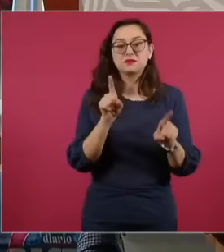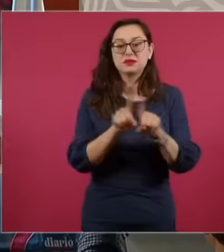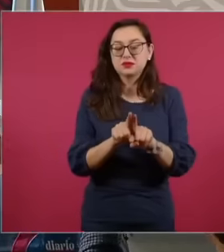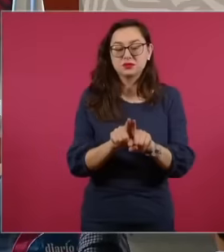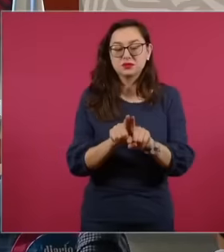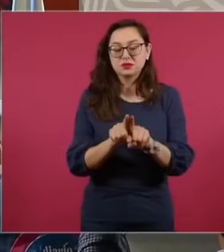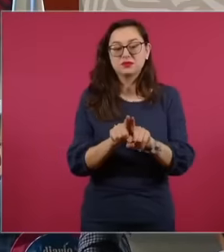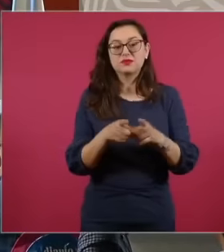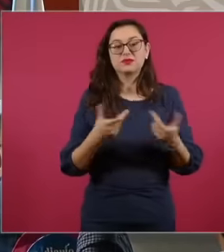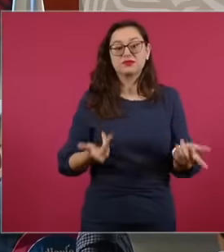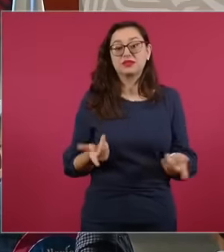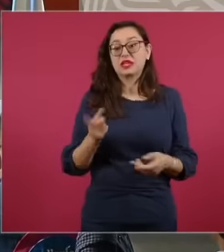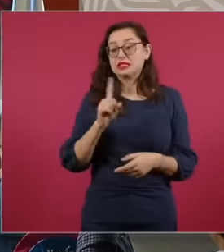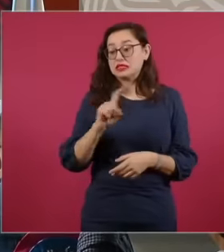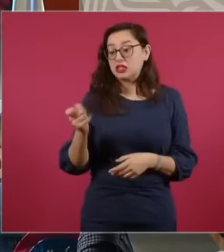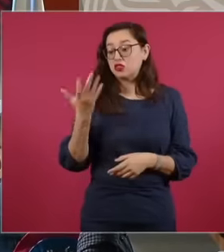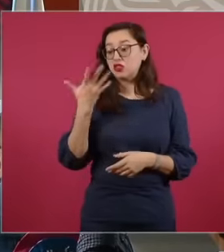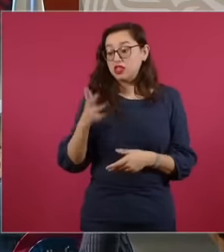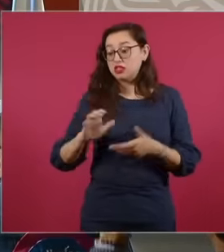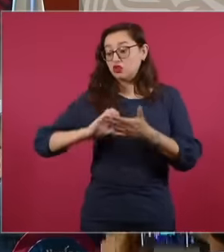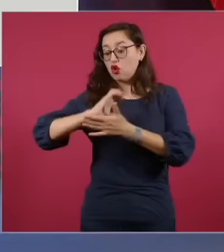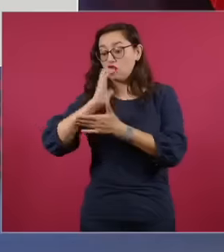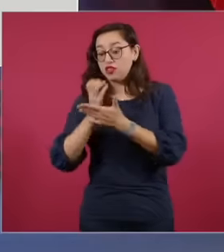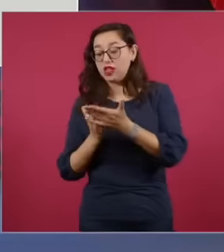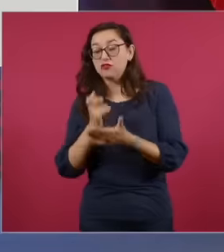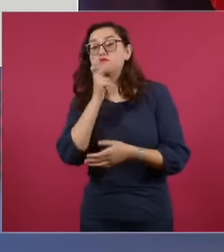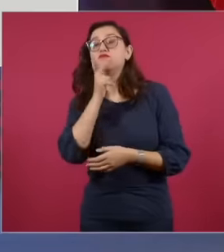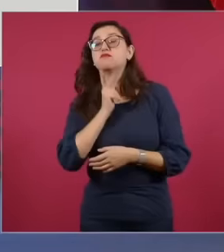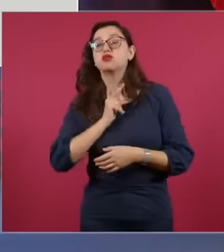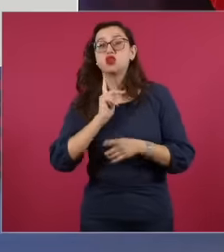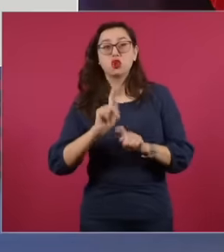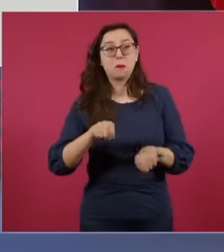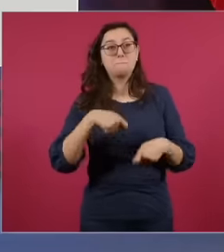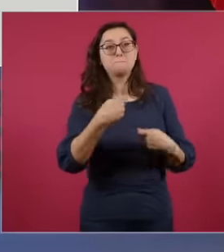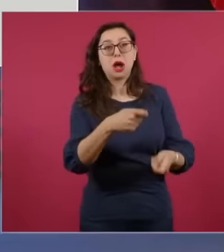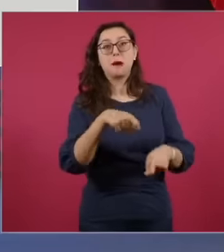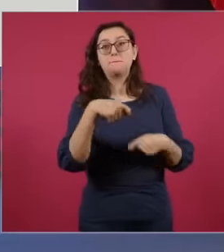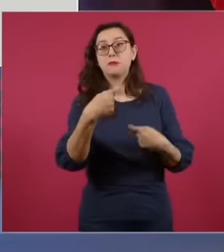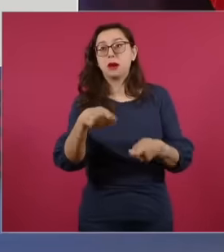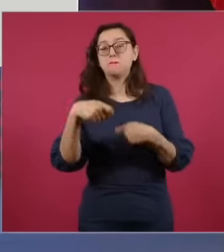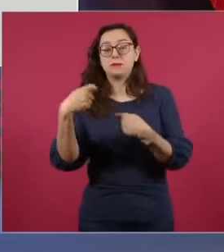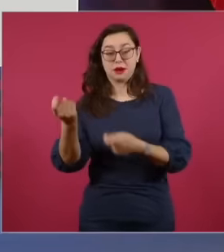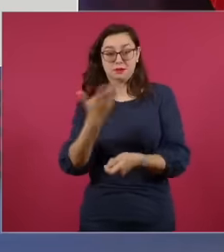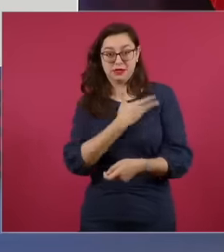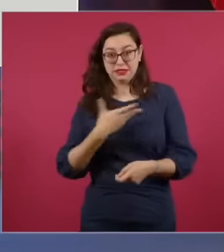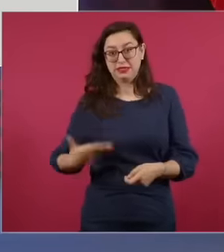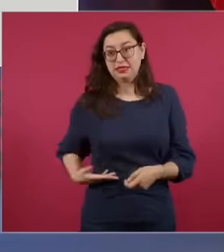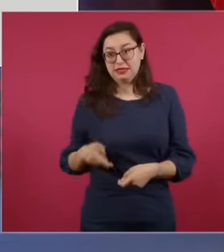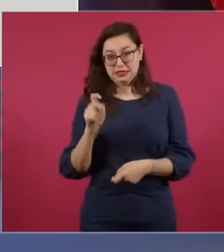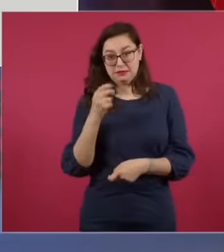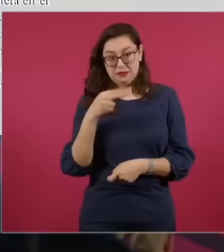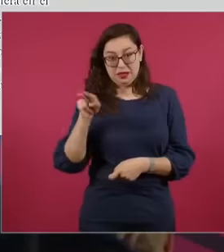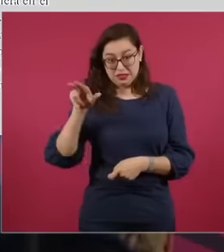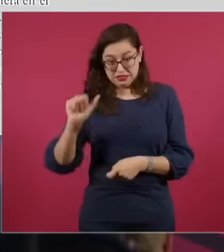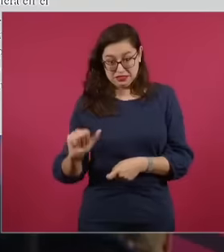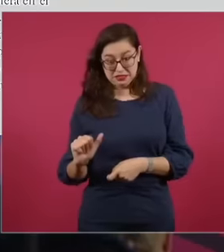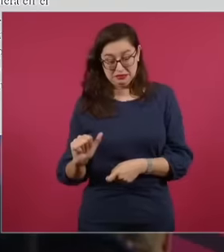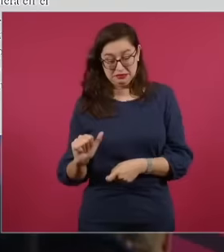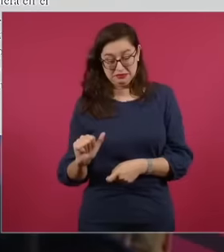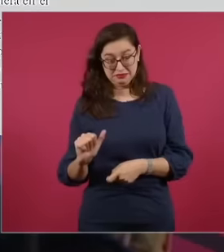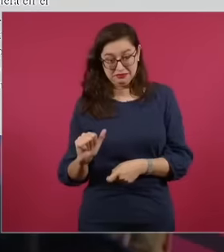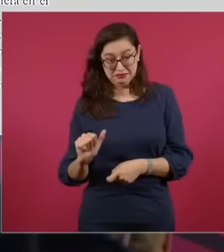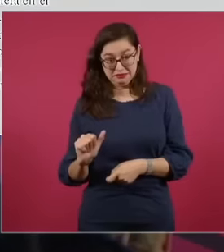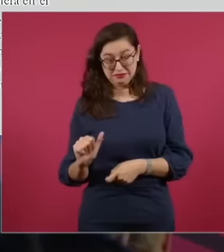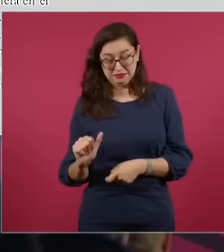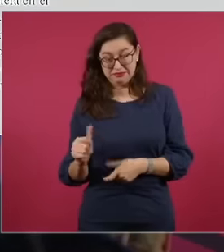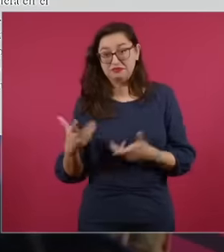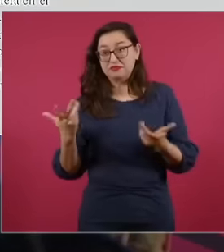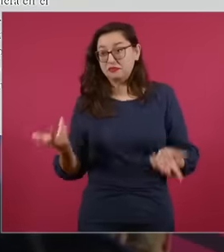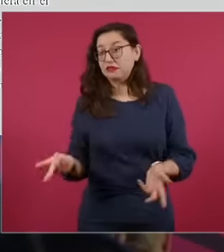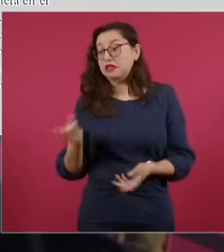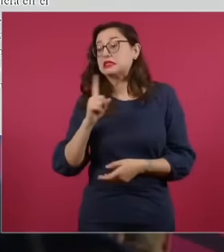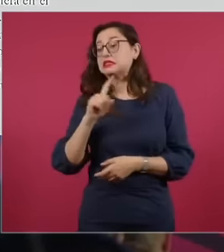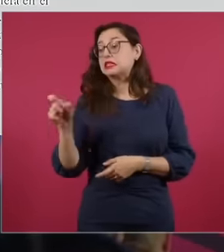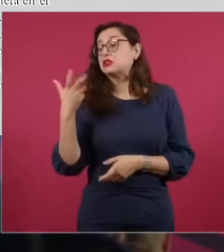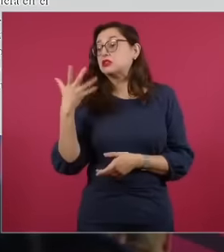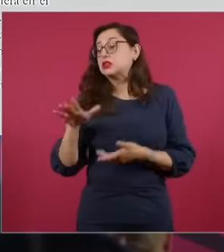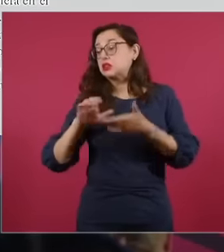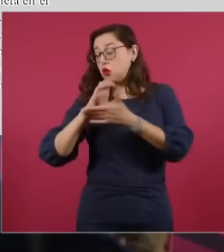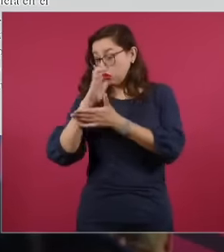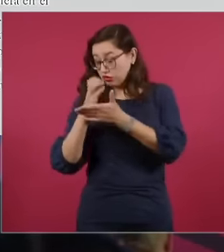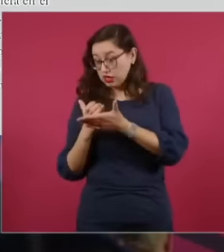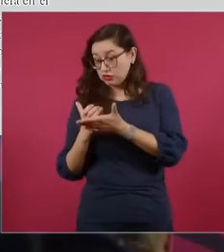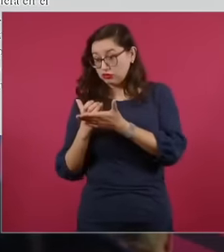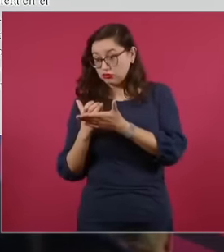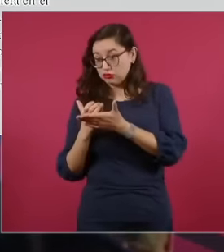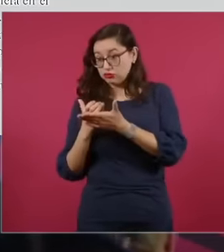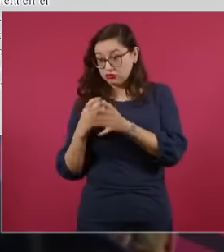110